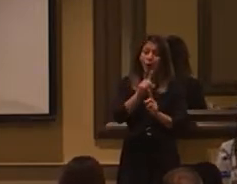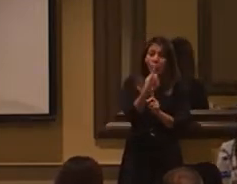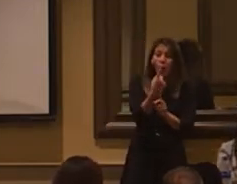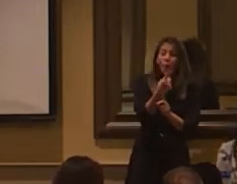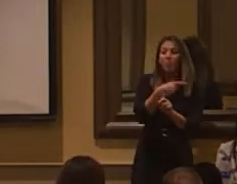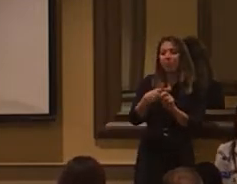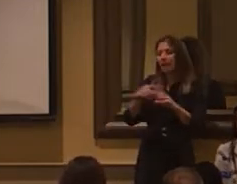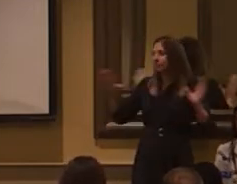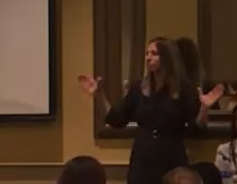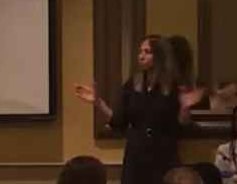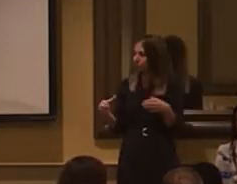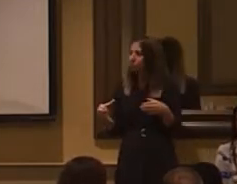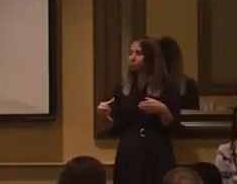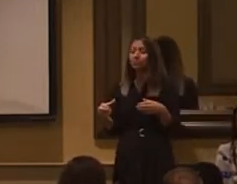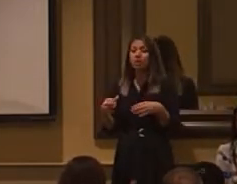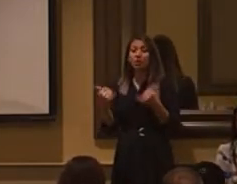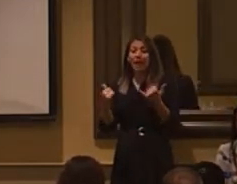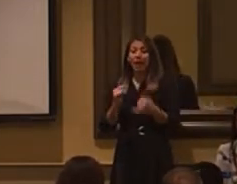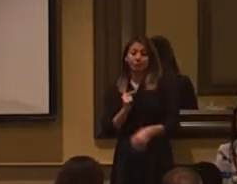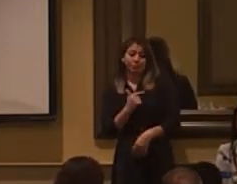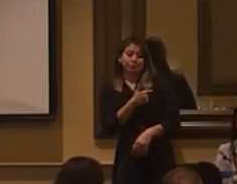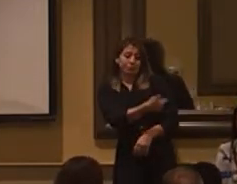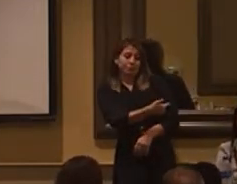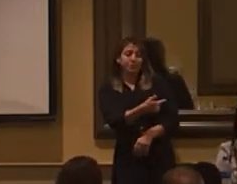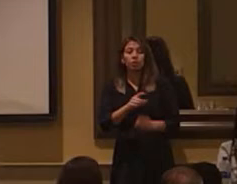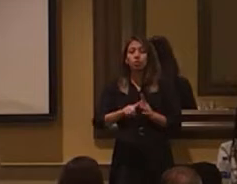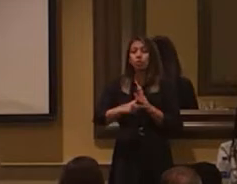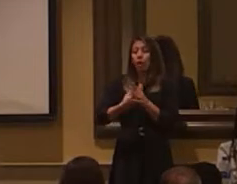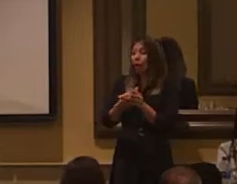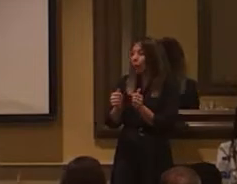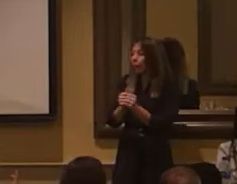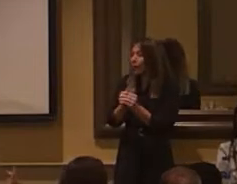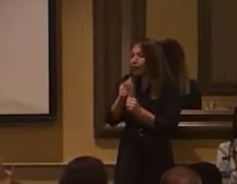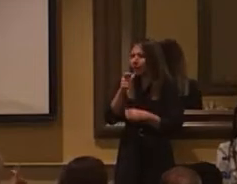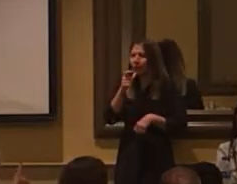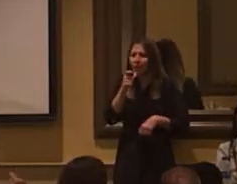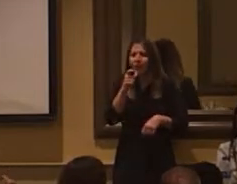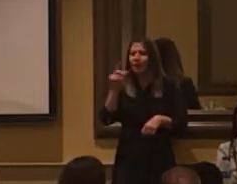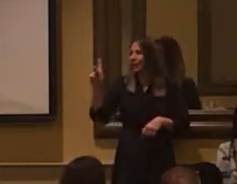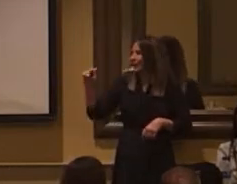So I'm gonna turn it over and we are starting with... Who are we starting with? SPEAKER: Kayla.